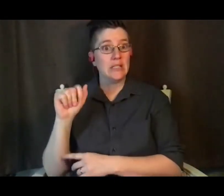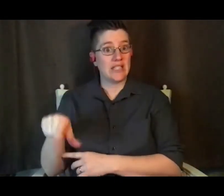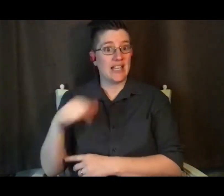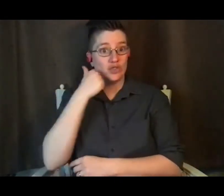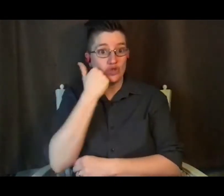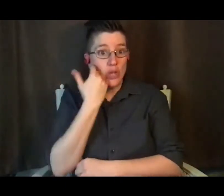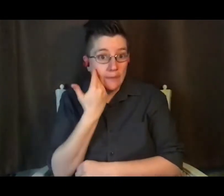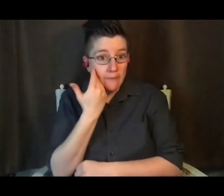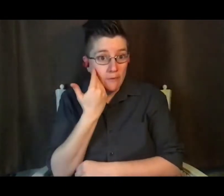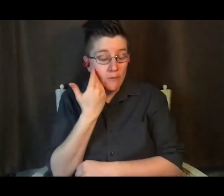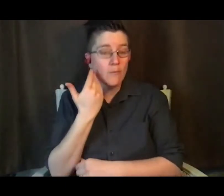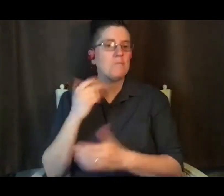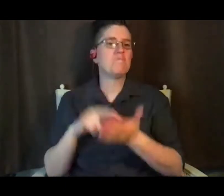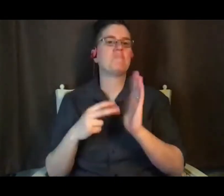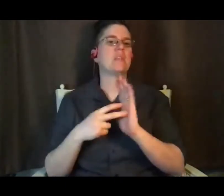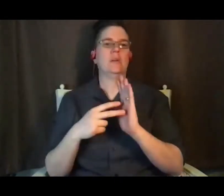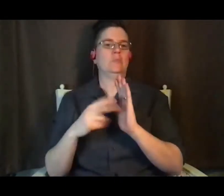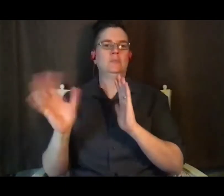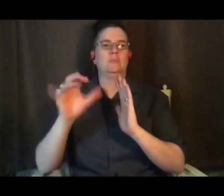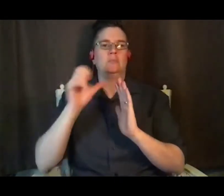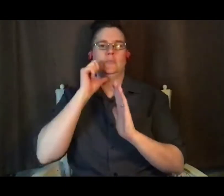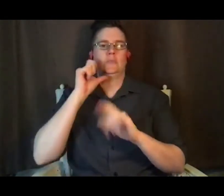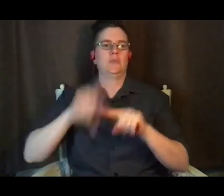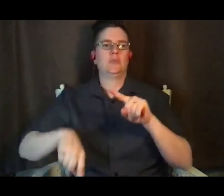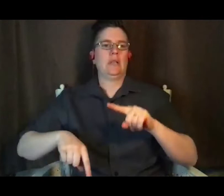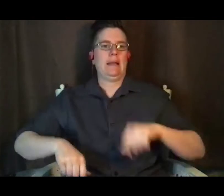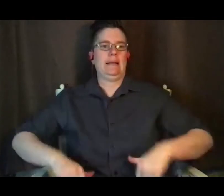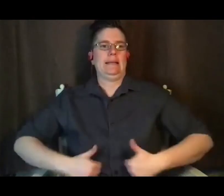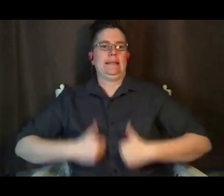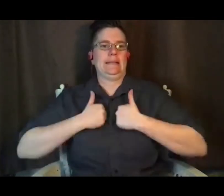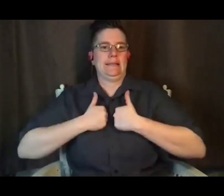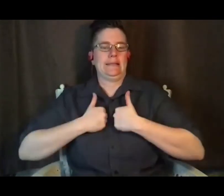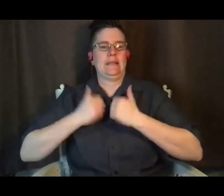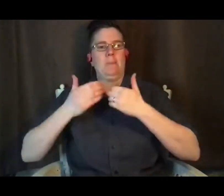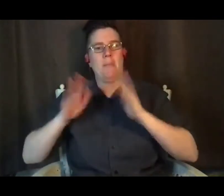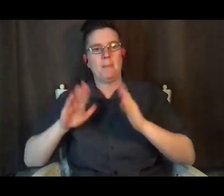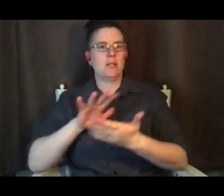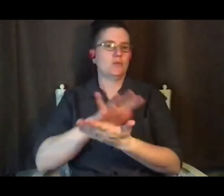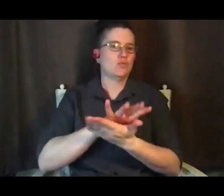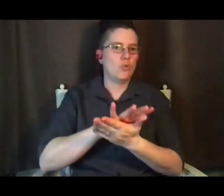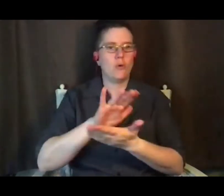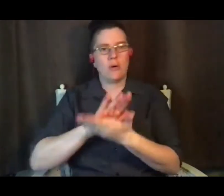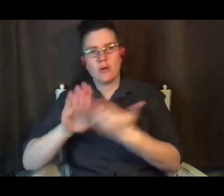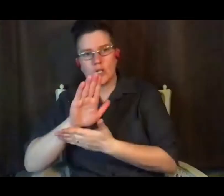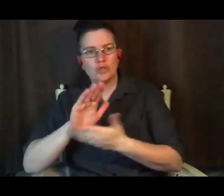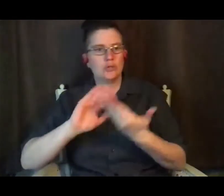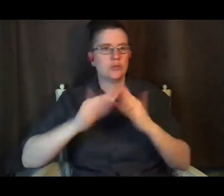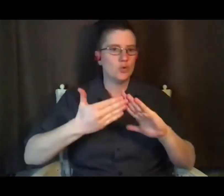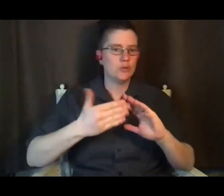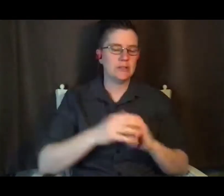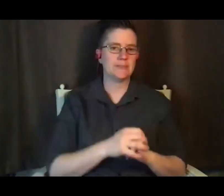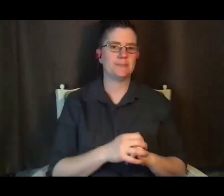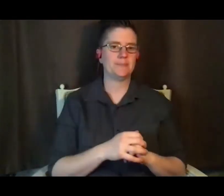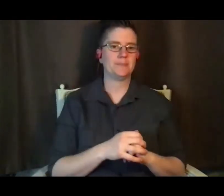in public in our schools in our colleges in our communities now to talk about disability means